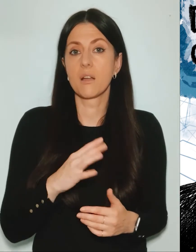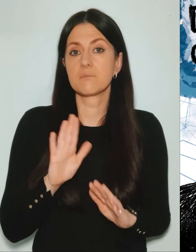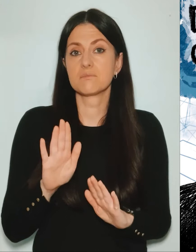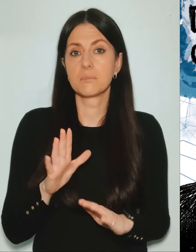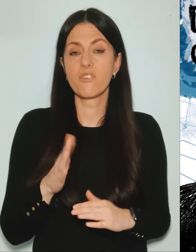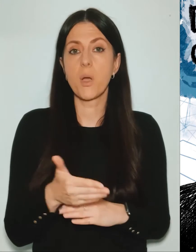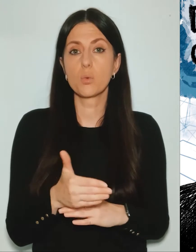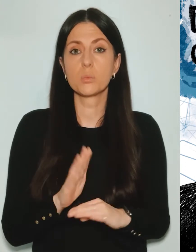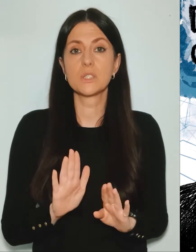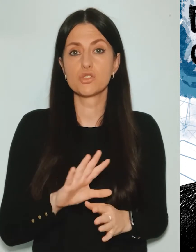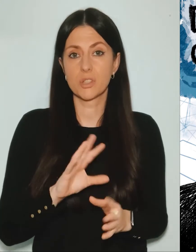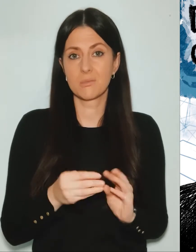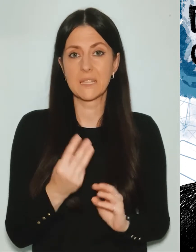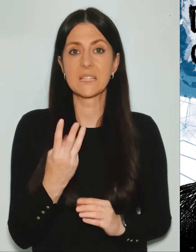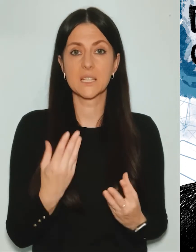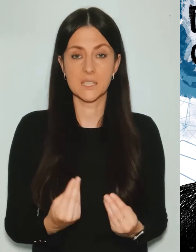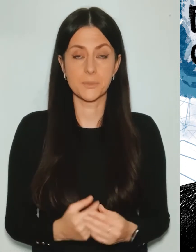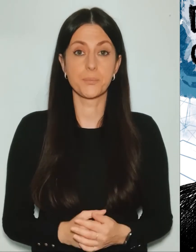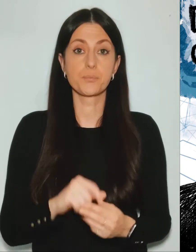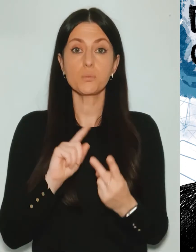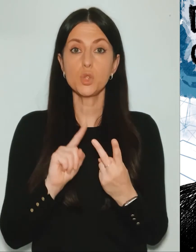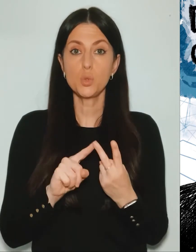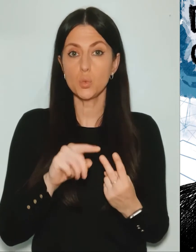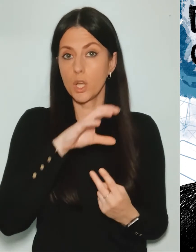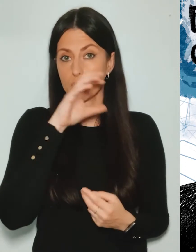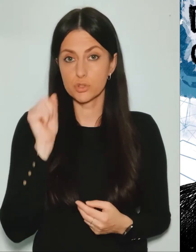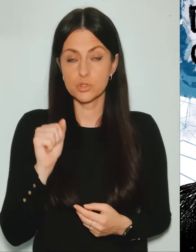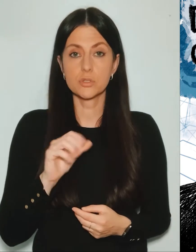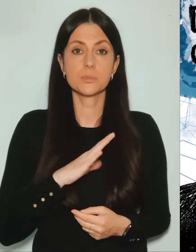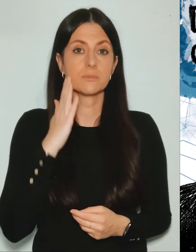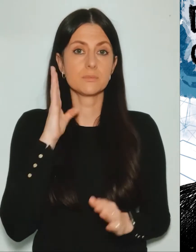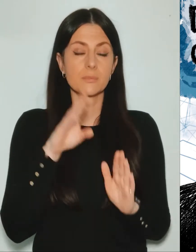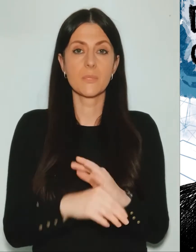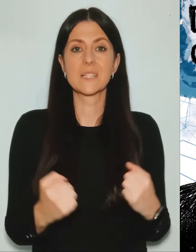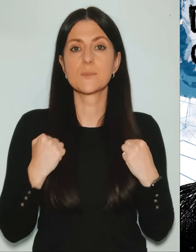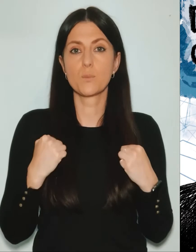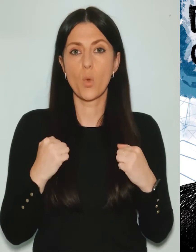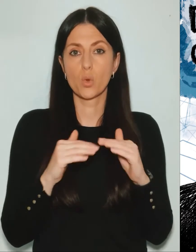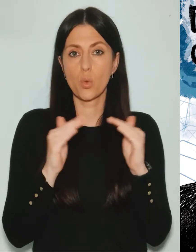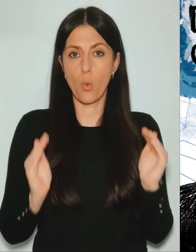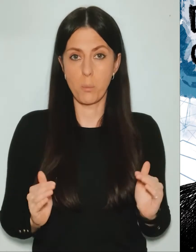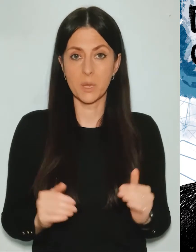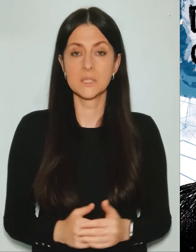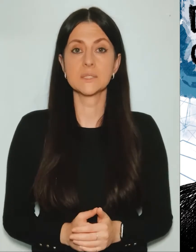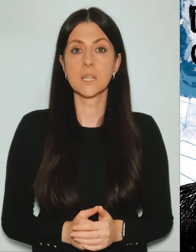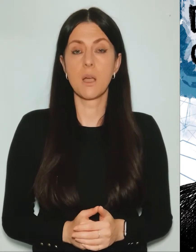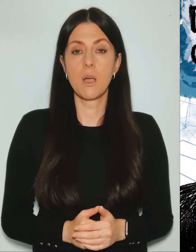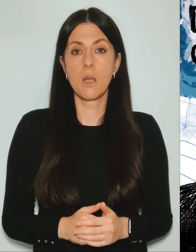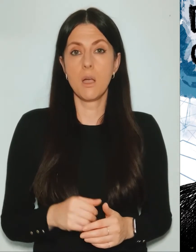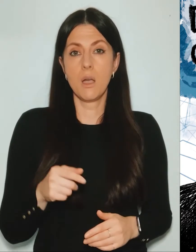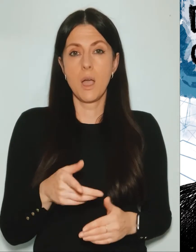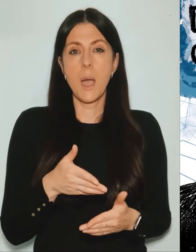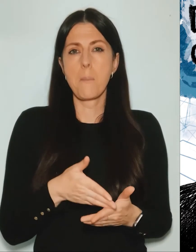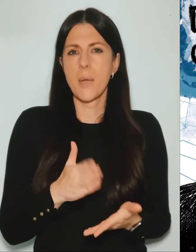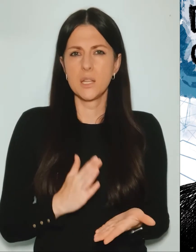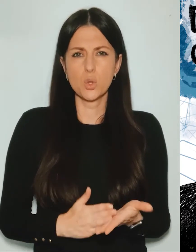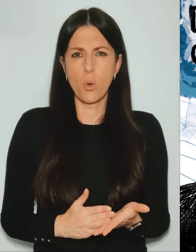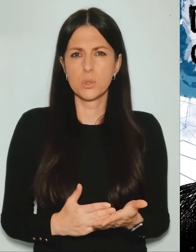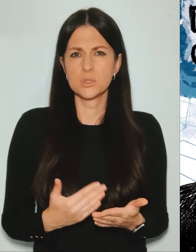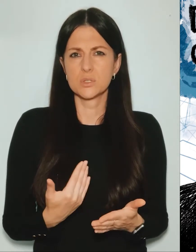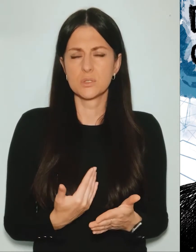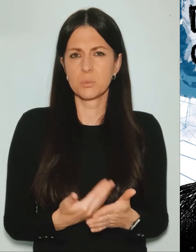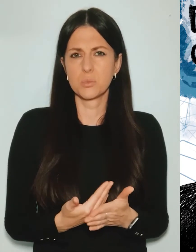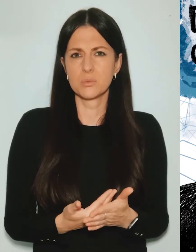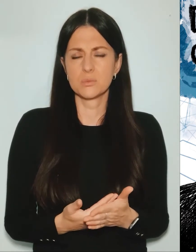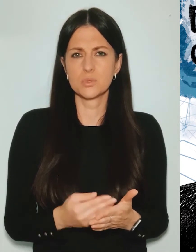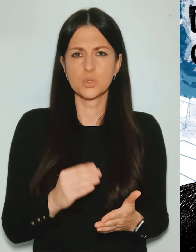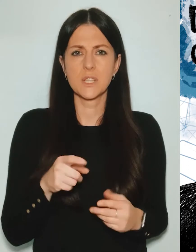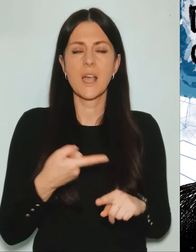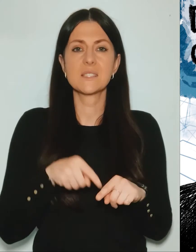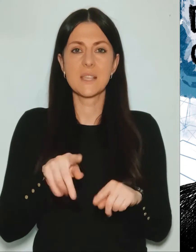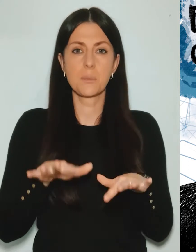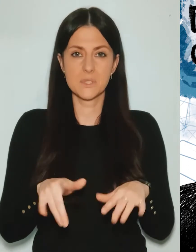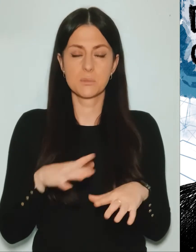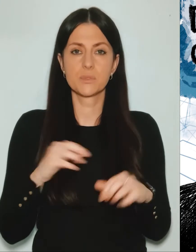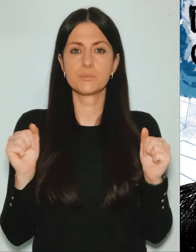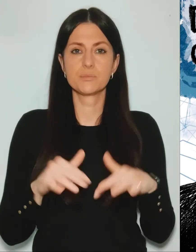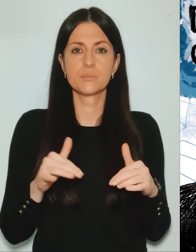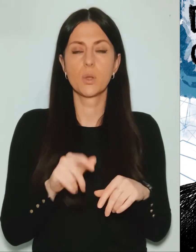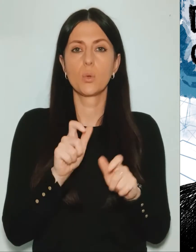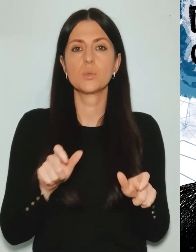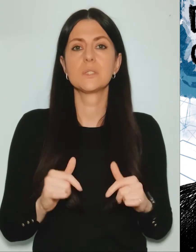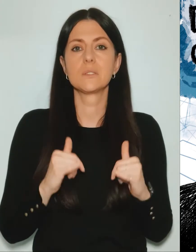The second night…. We slept in a sports complex on the Melitopol highway, I think it was the place where people gathered for evacuation from Berdyansk.